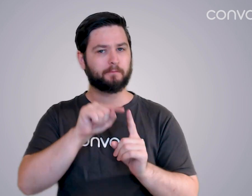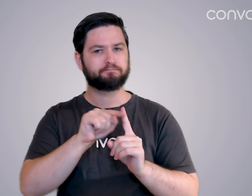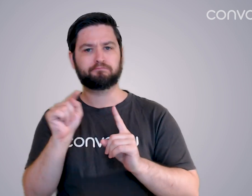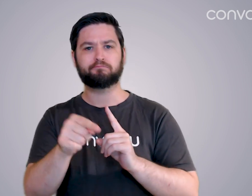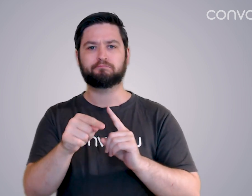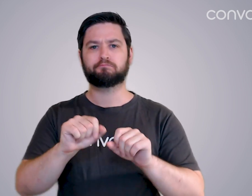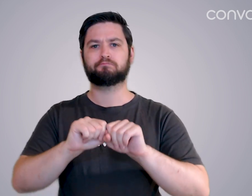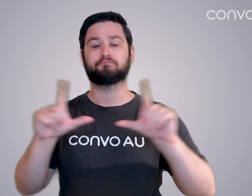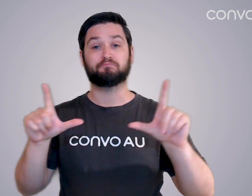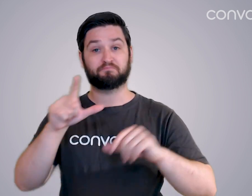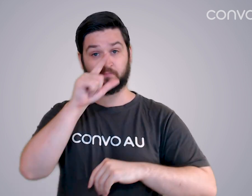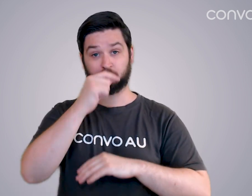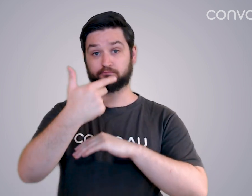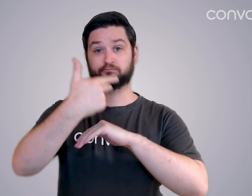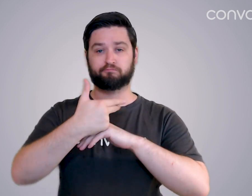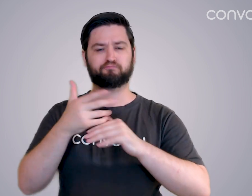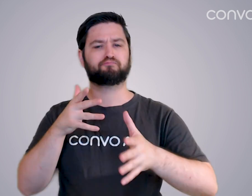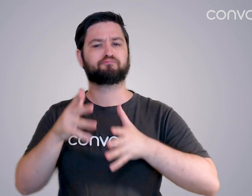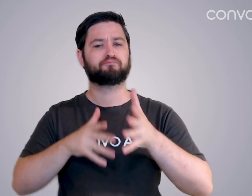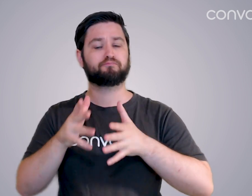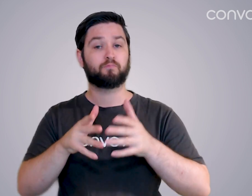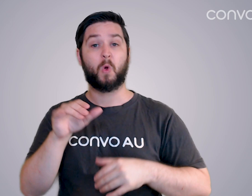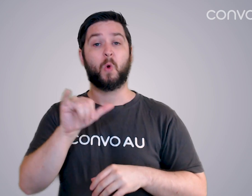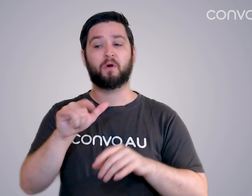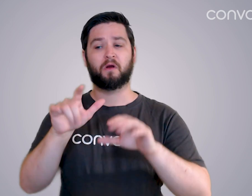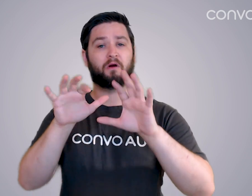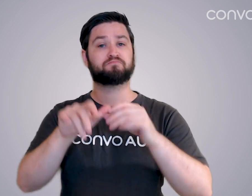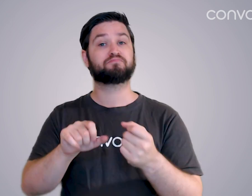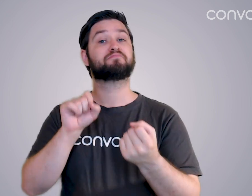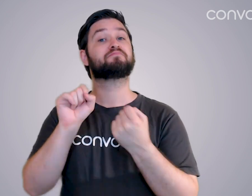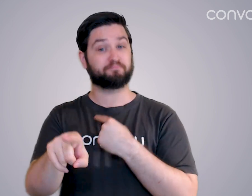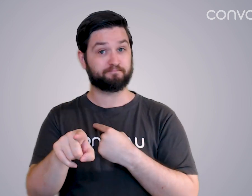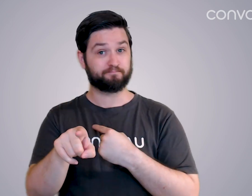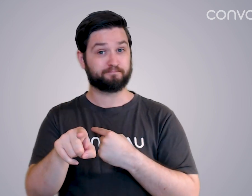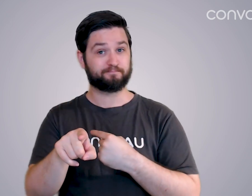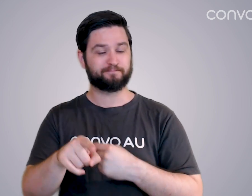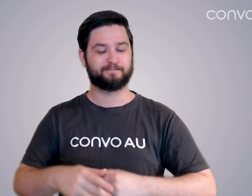This will take you to a screen where you can record a video of your feedback type it up and send it in.